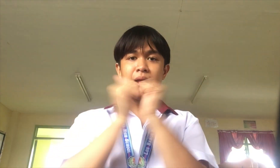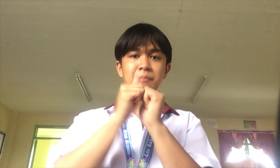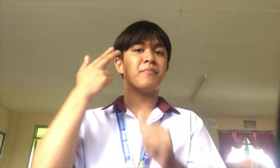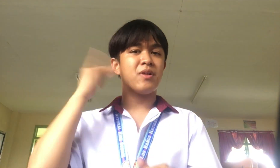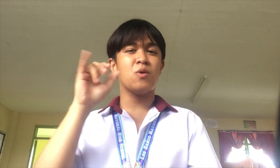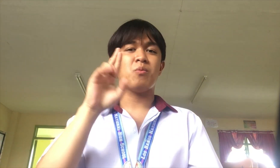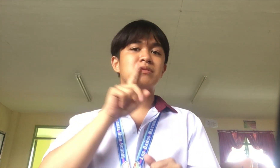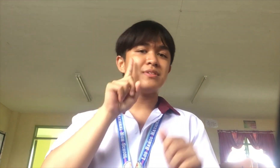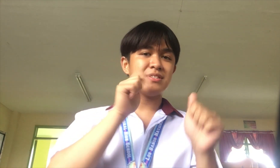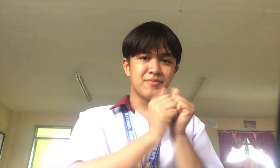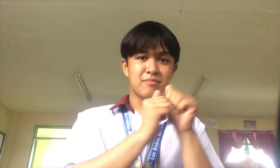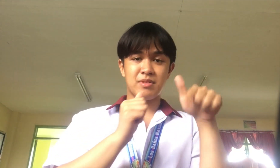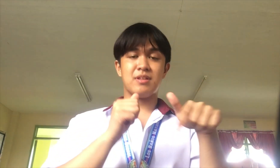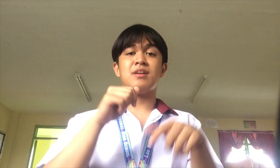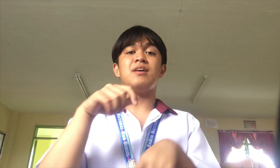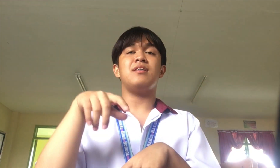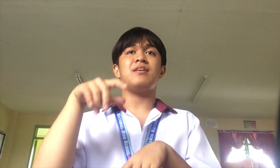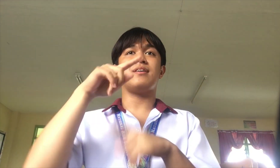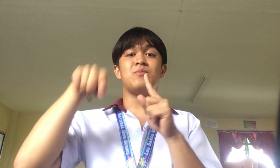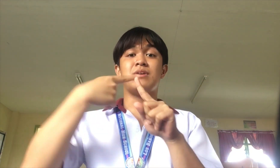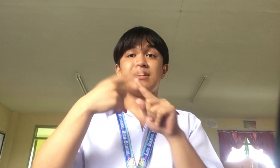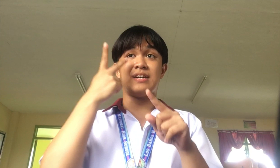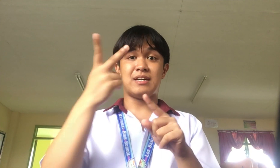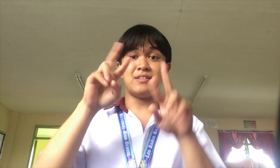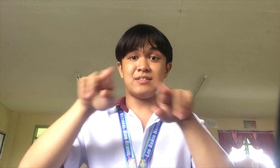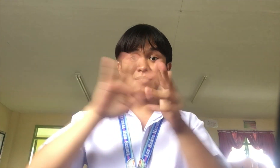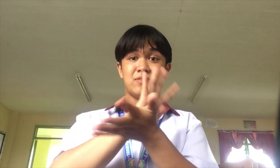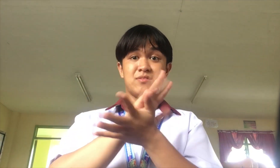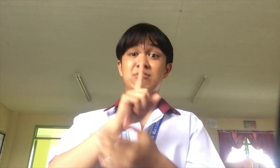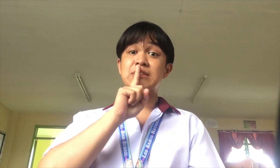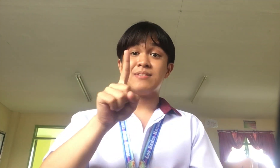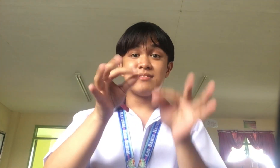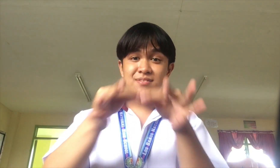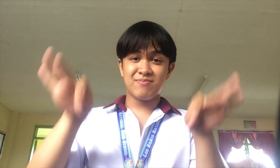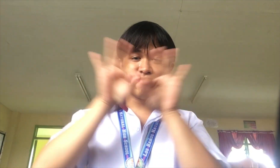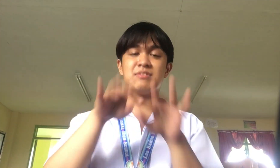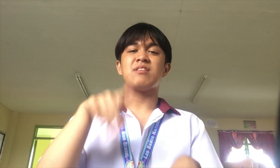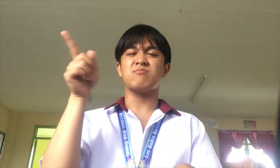whoever he/she liked with their deaf or hearing classmates When they were aware that doing research papers is really the most important thing to do